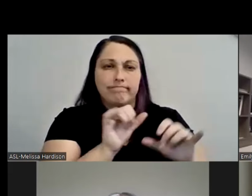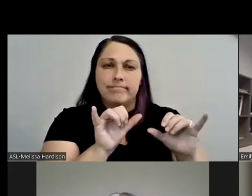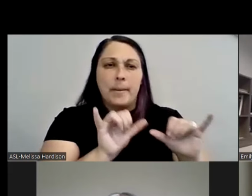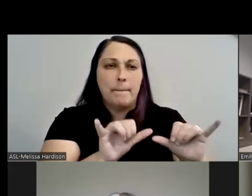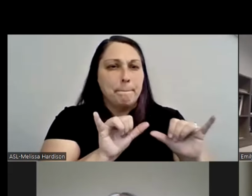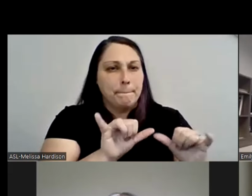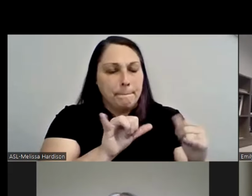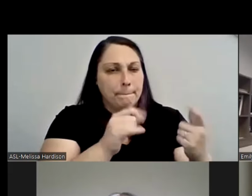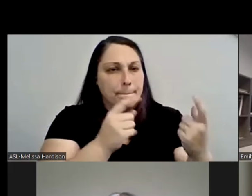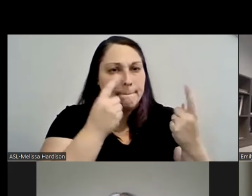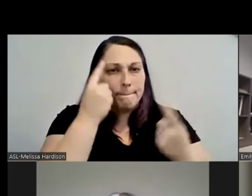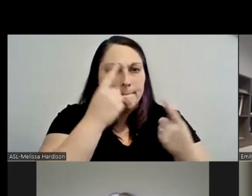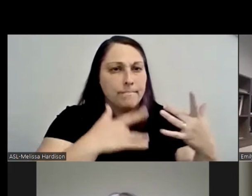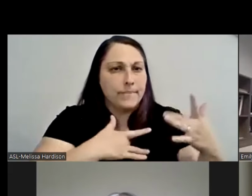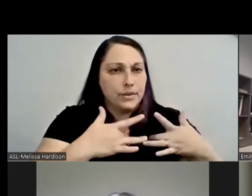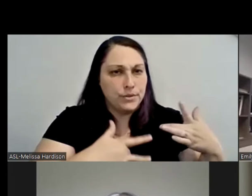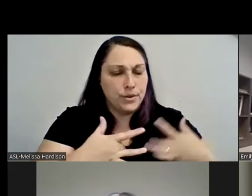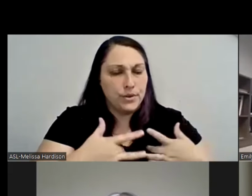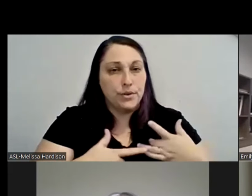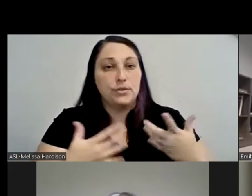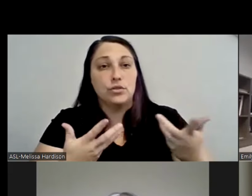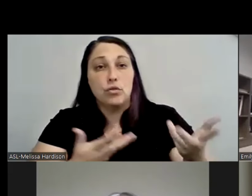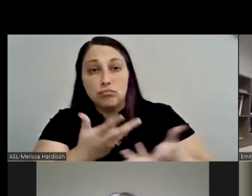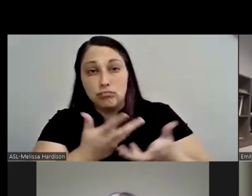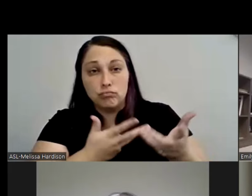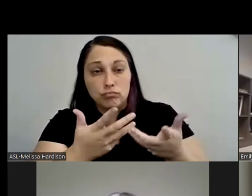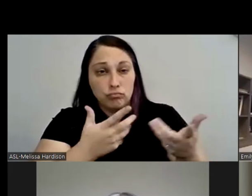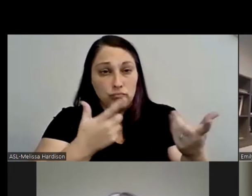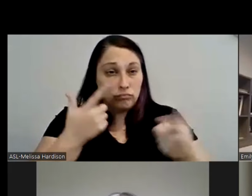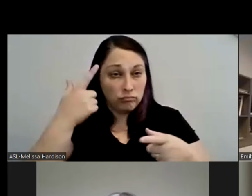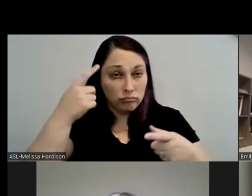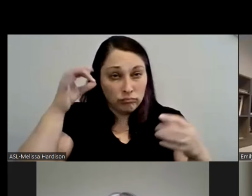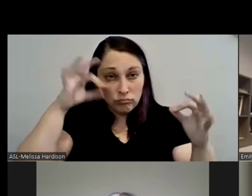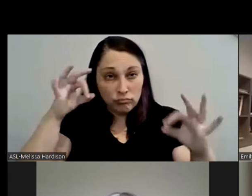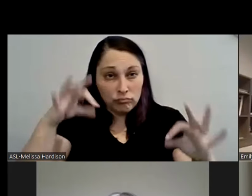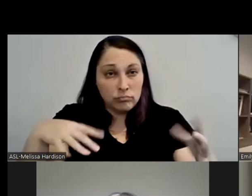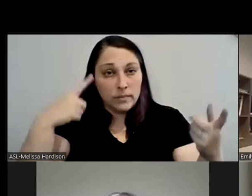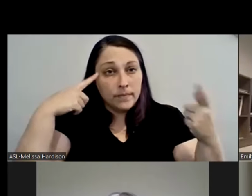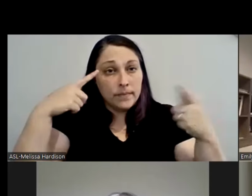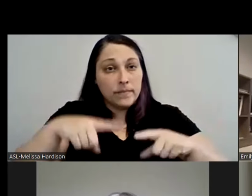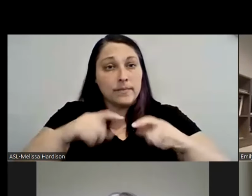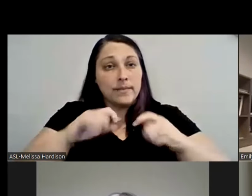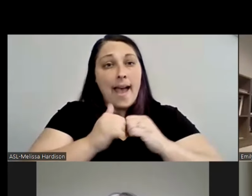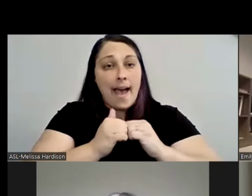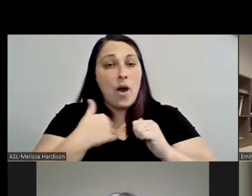SHERRI Hello! Welcome to the Housing and Services Resource Center webinar for today.